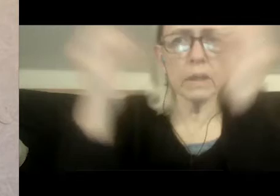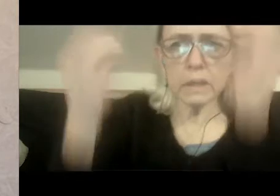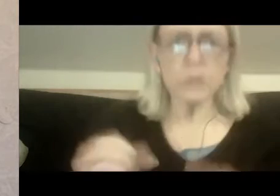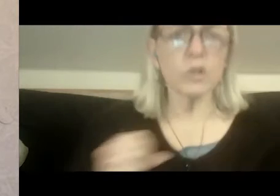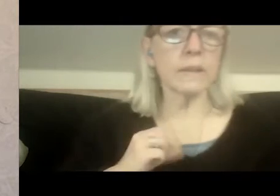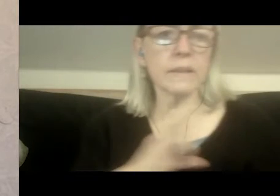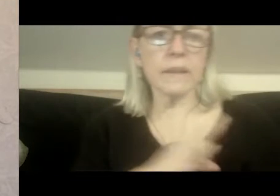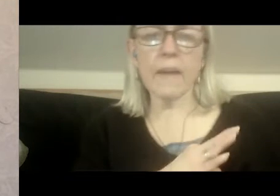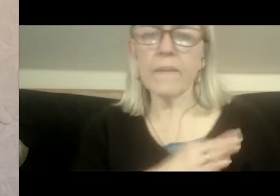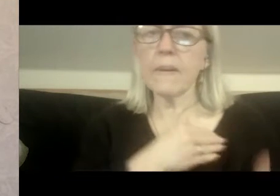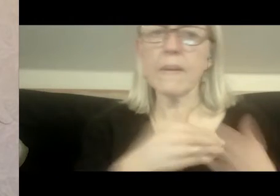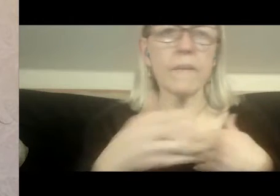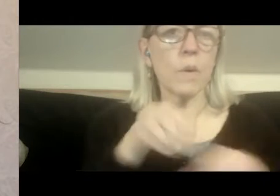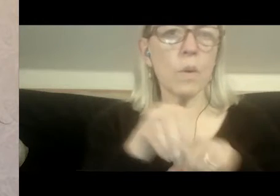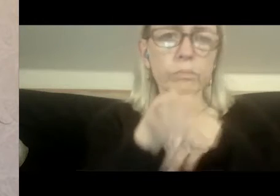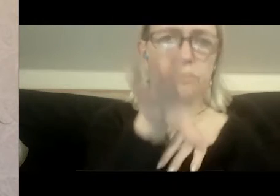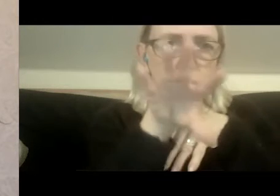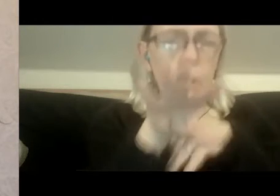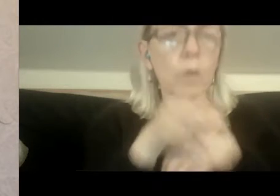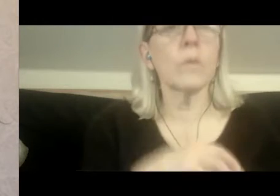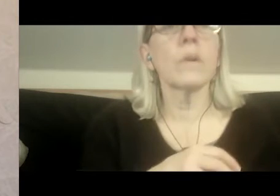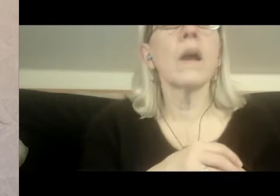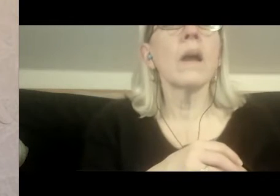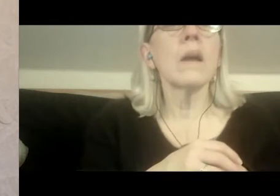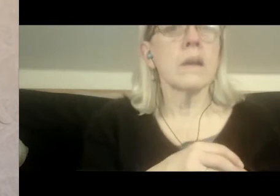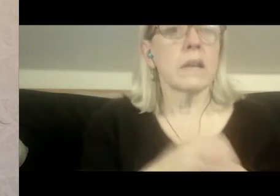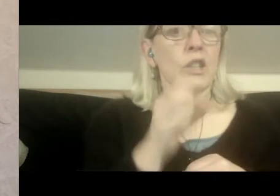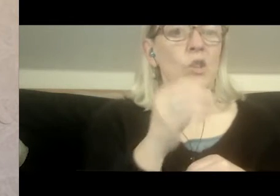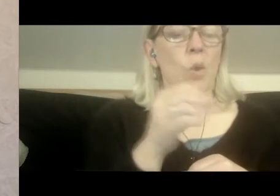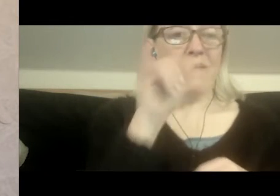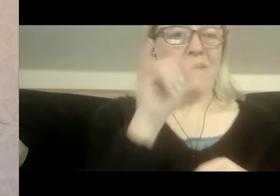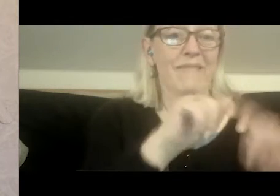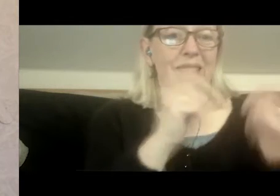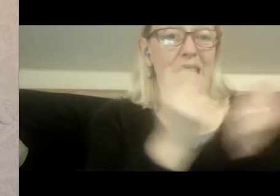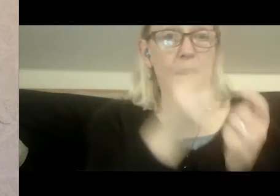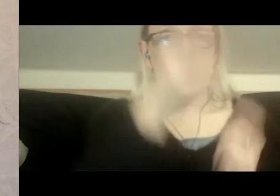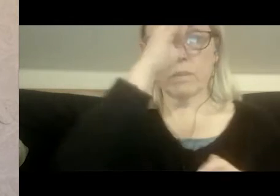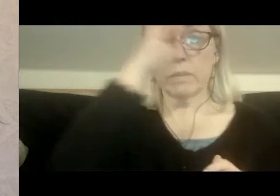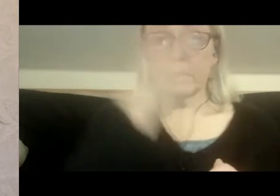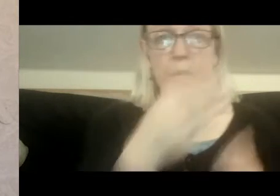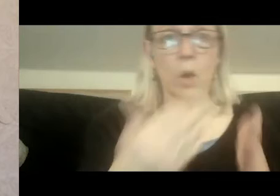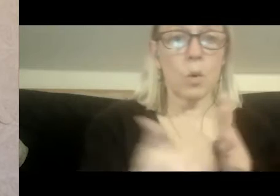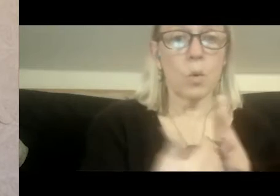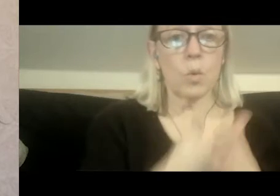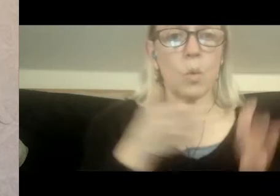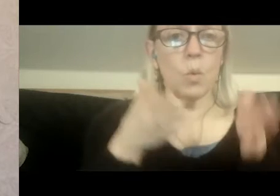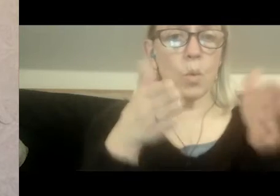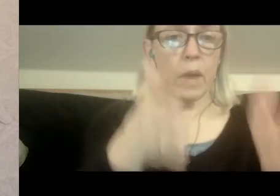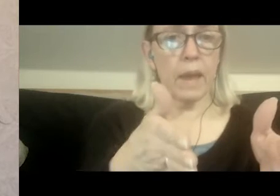So the team came up with a completely new model for circulation, including contactless pickup,